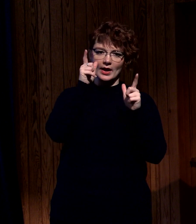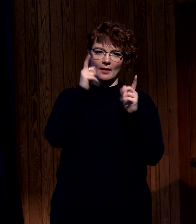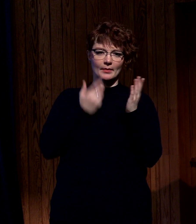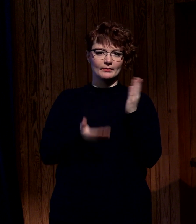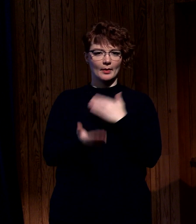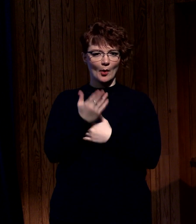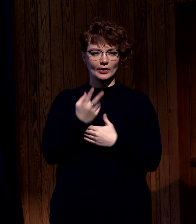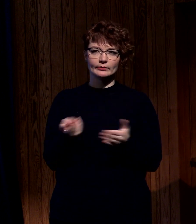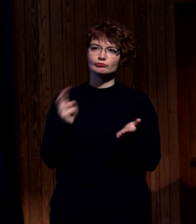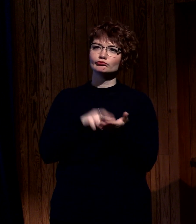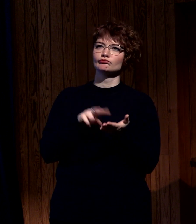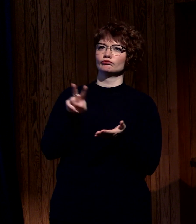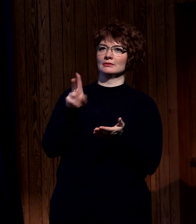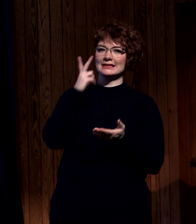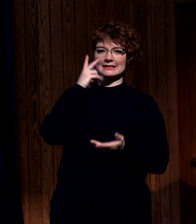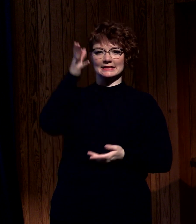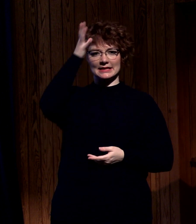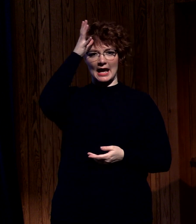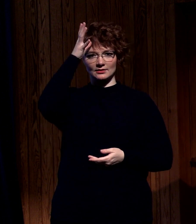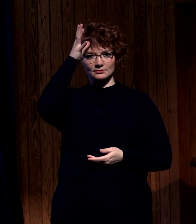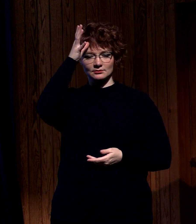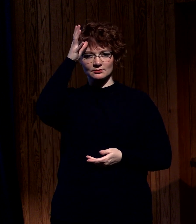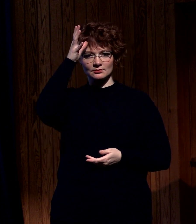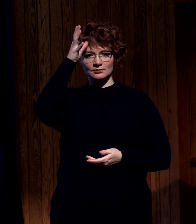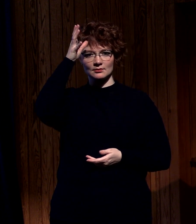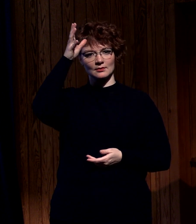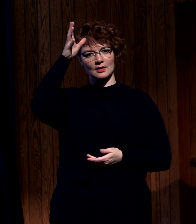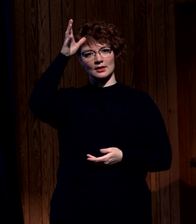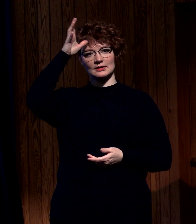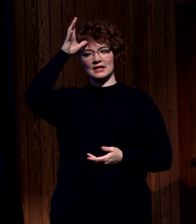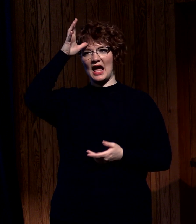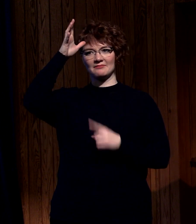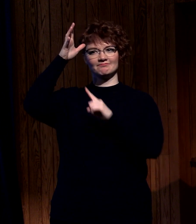morning, and see my dad, with just little to no education,